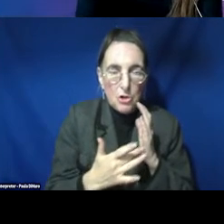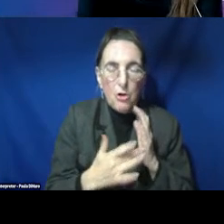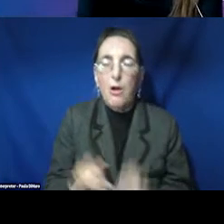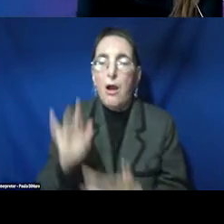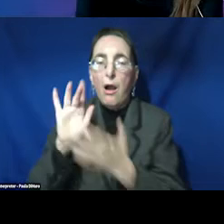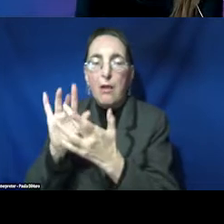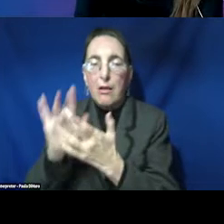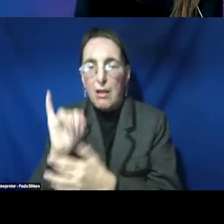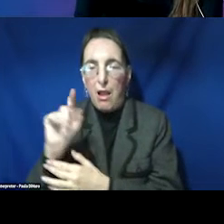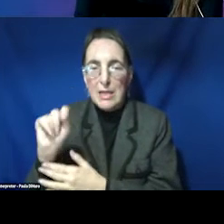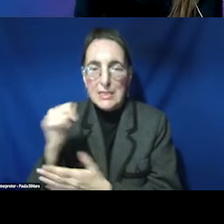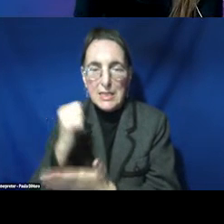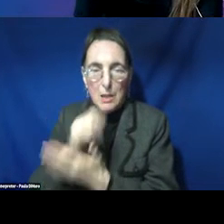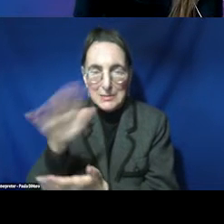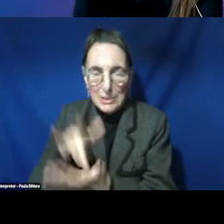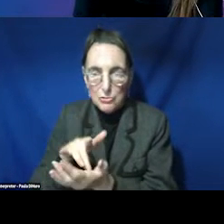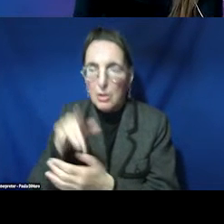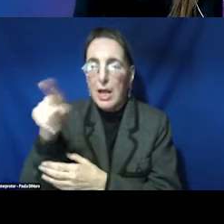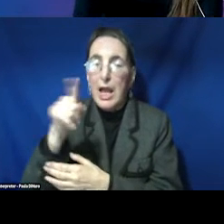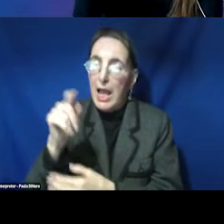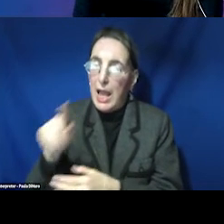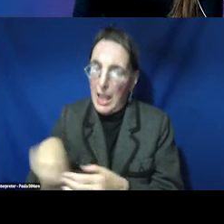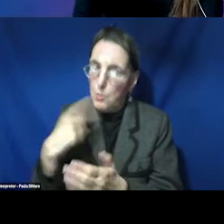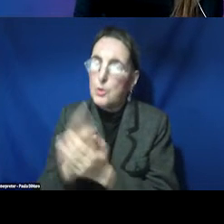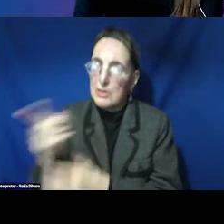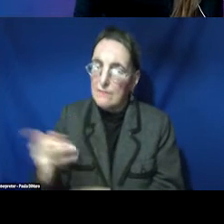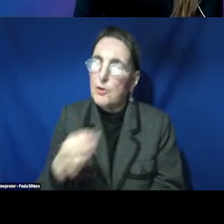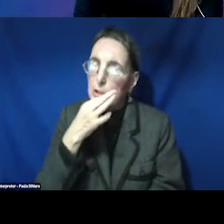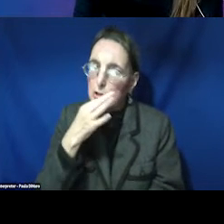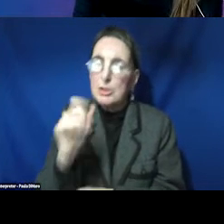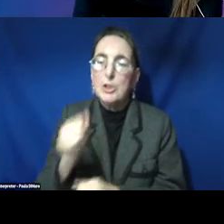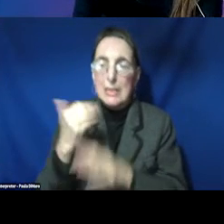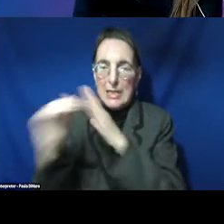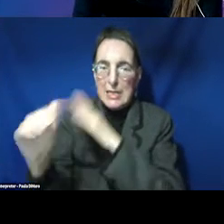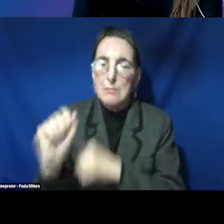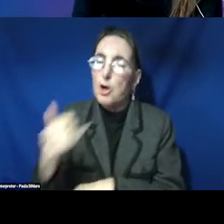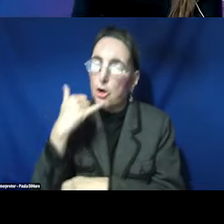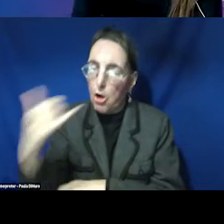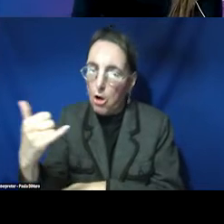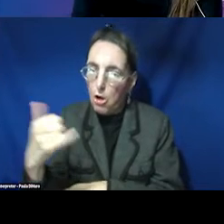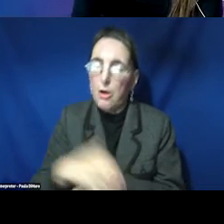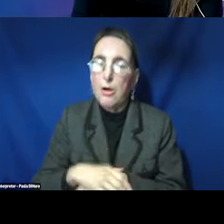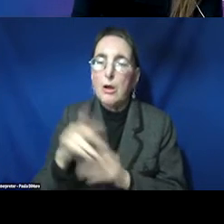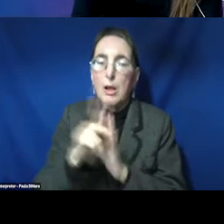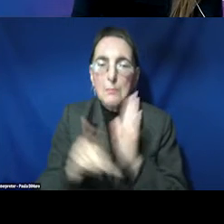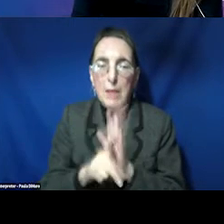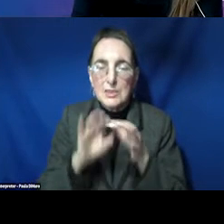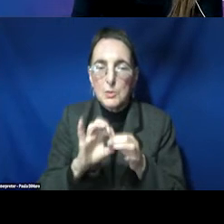These are their hours. They are very good. Send an email and call. And policy-related questions, please go to policy.